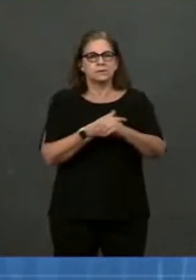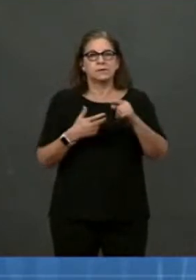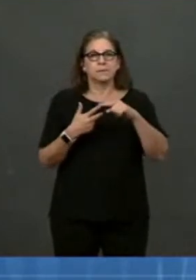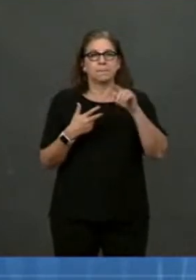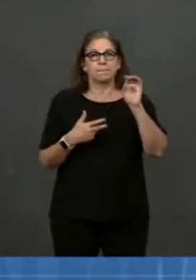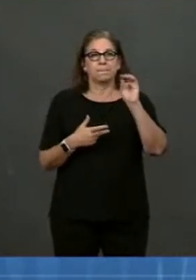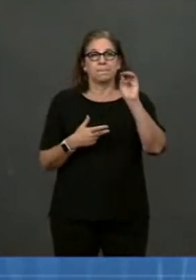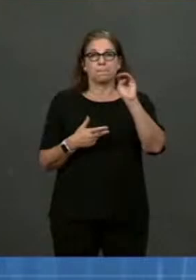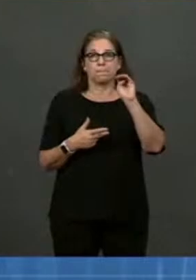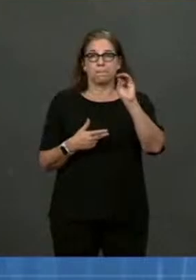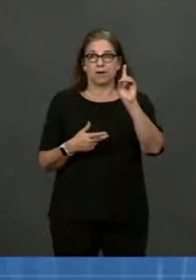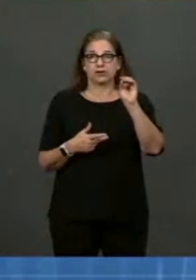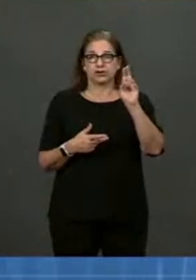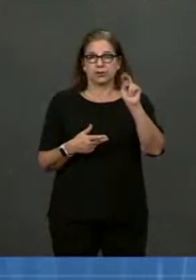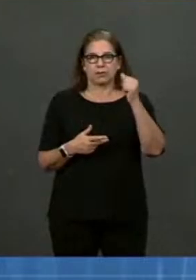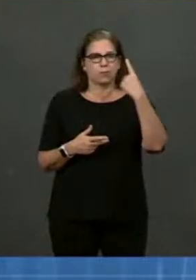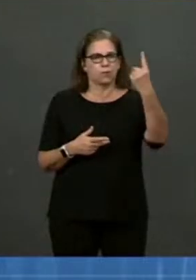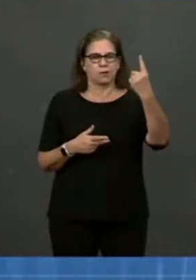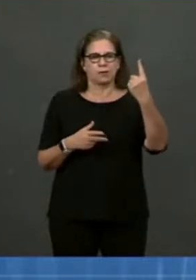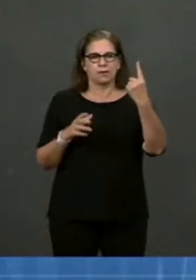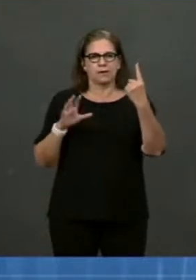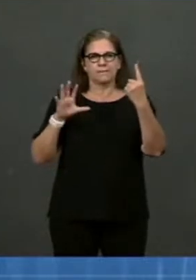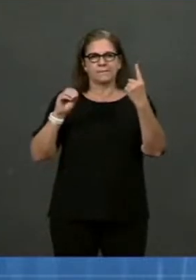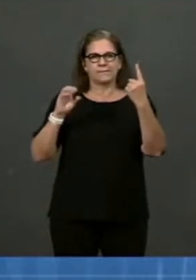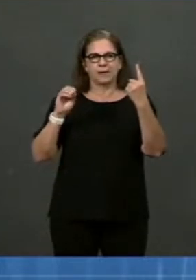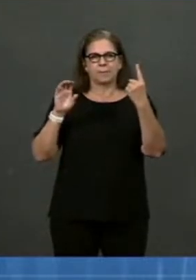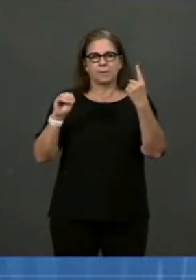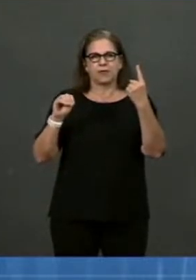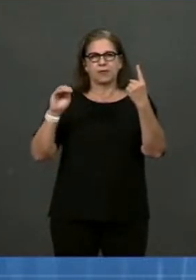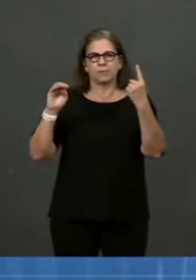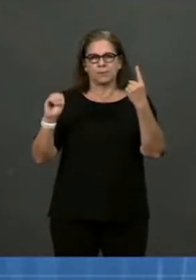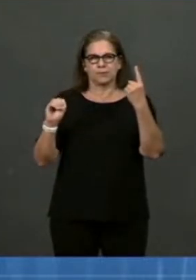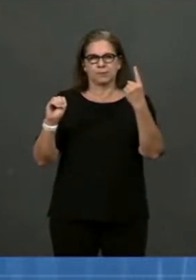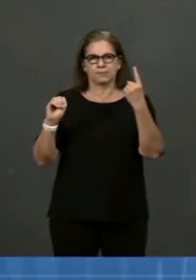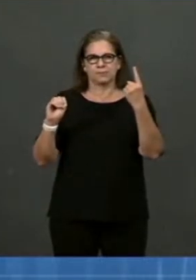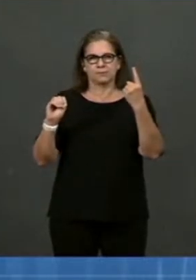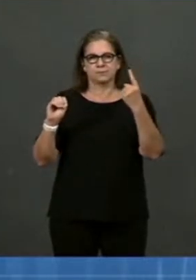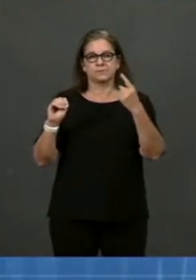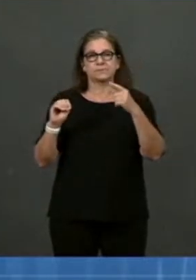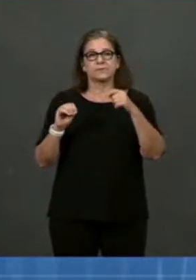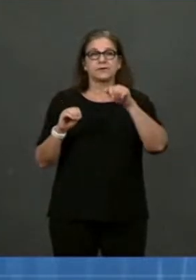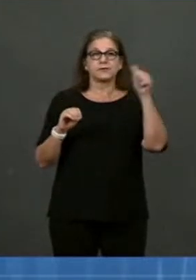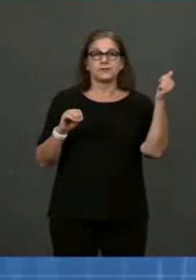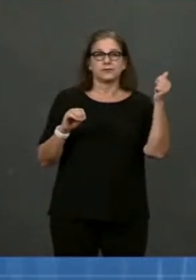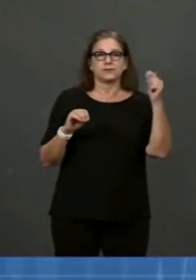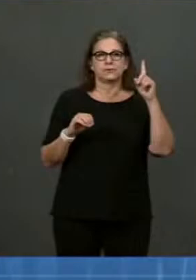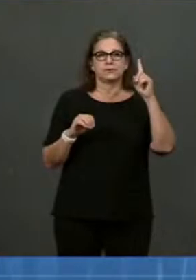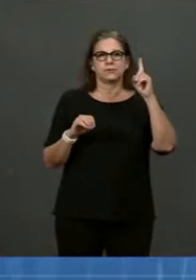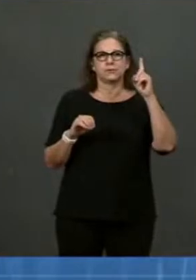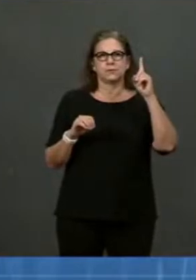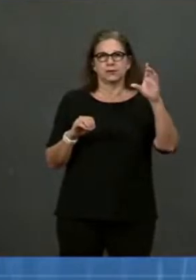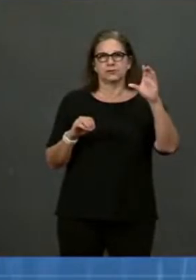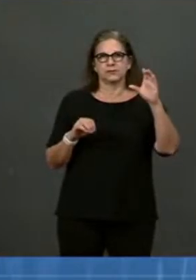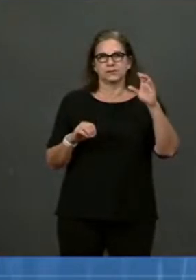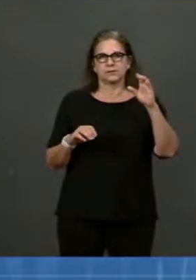PHARMACISTS TO MAKE SURE THE BOOSTER DOSE IS KNOWN TO BE A 50 MICRO GRAM DOSE FROM THE HALF DOSE FROM THE PRIMARY